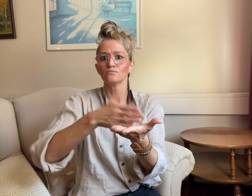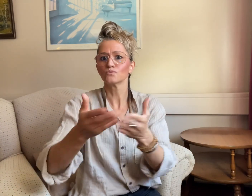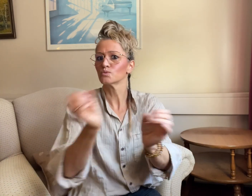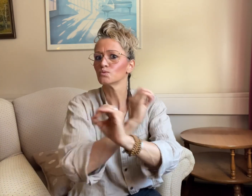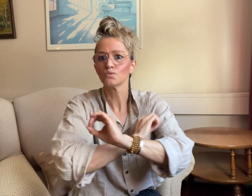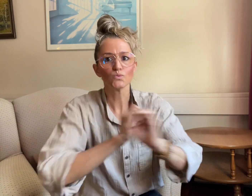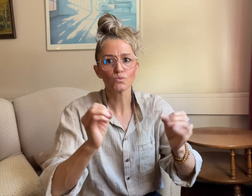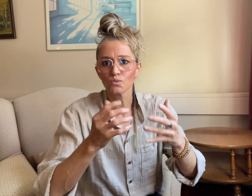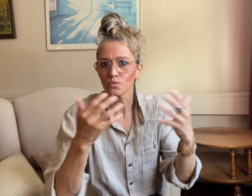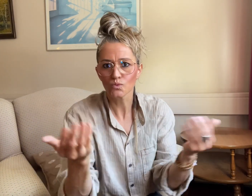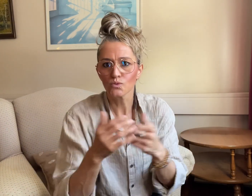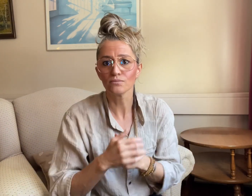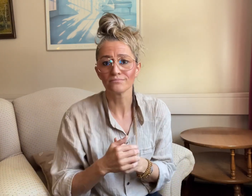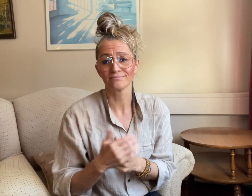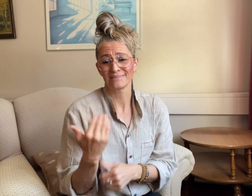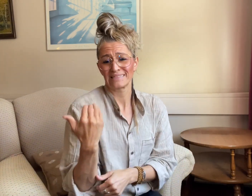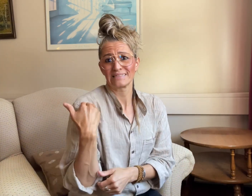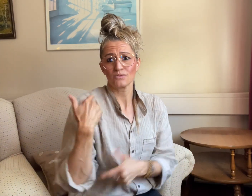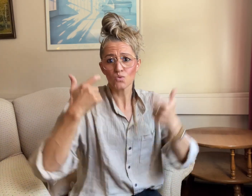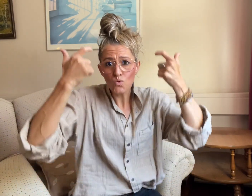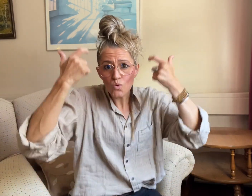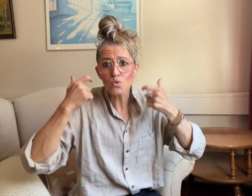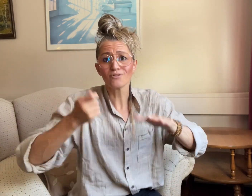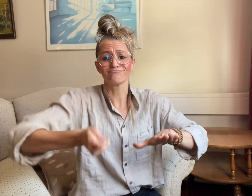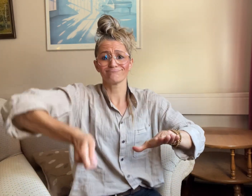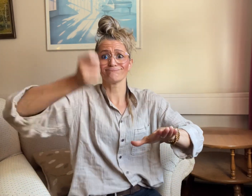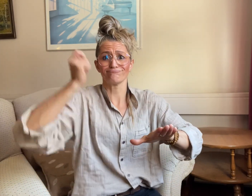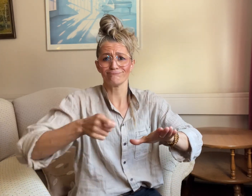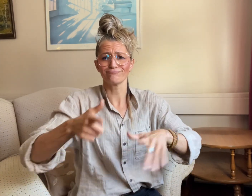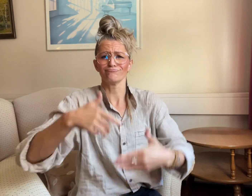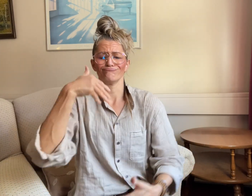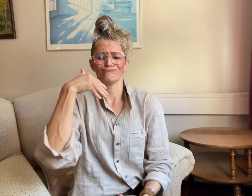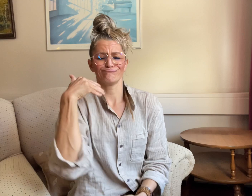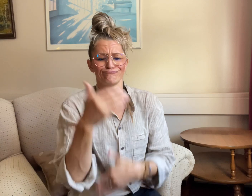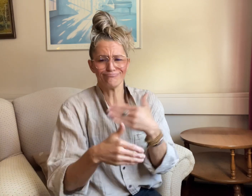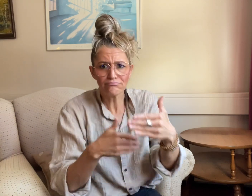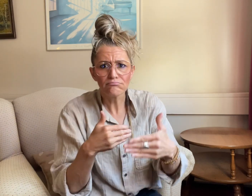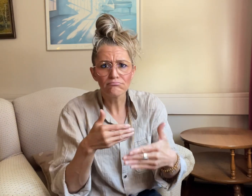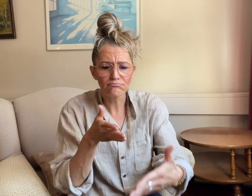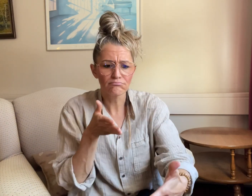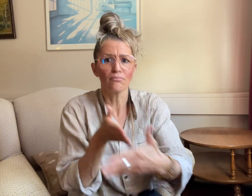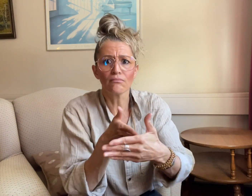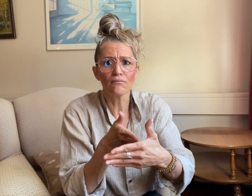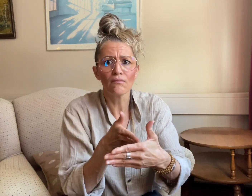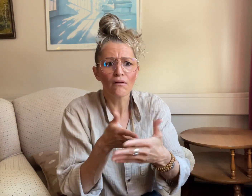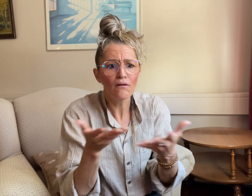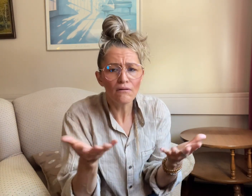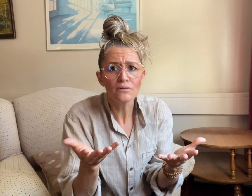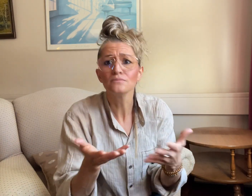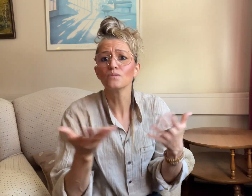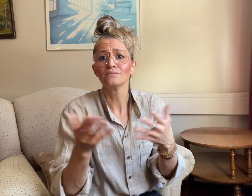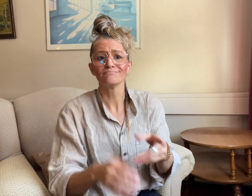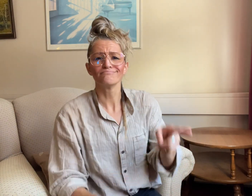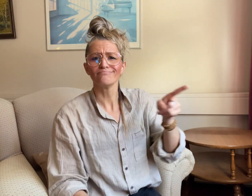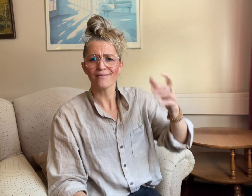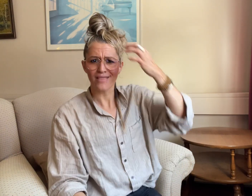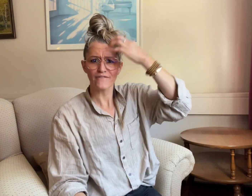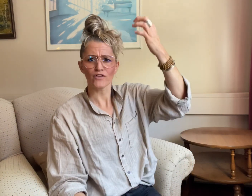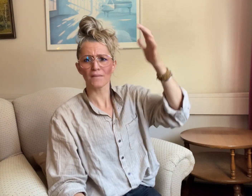took other turns when the Cabinet Office representatives